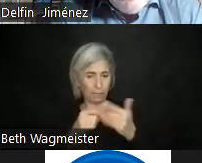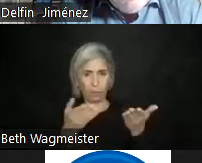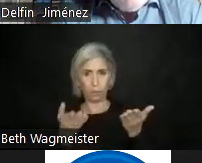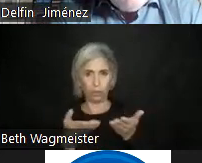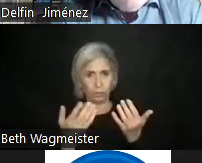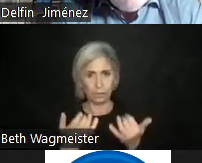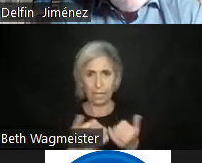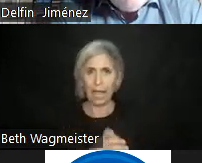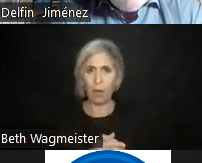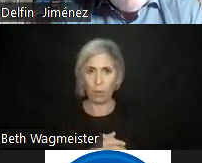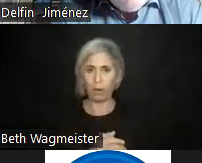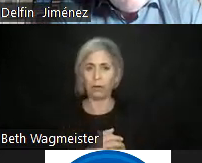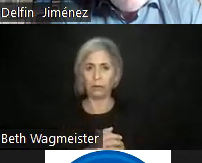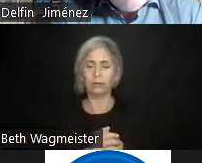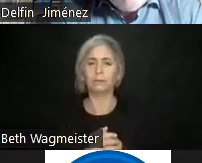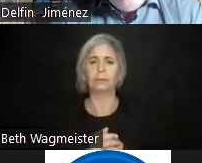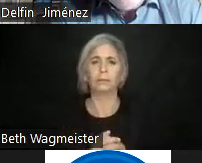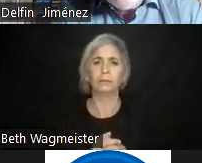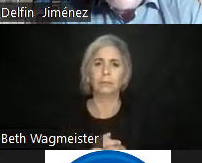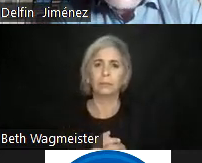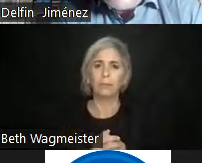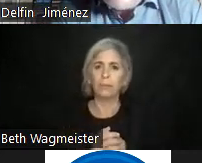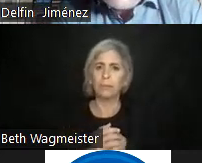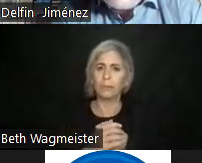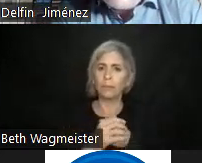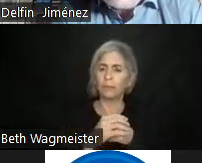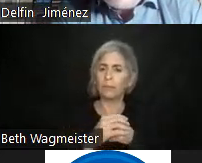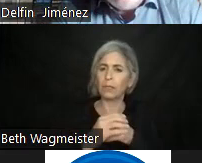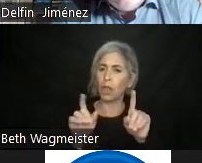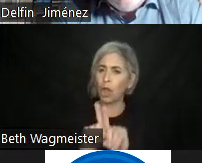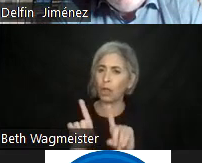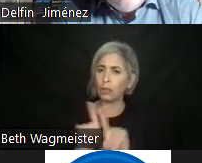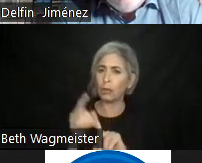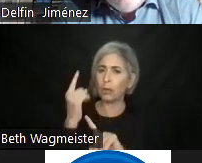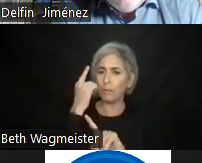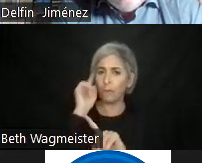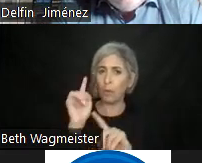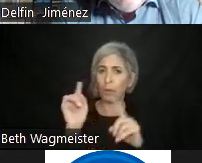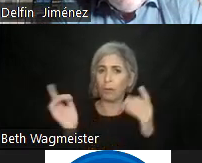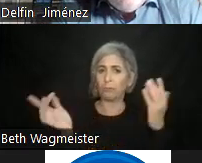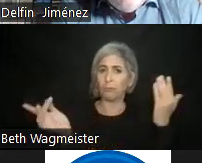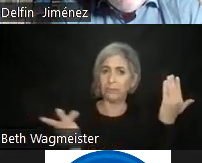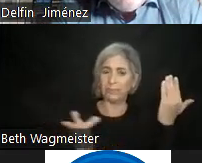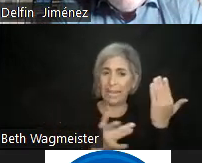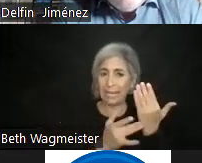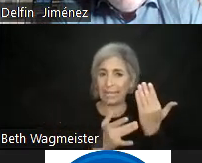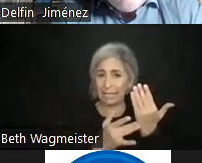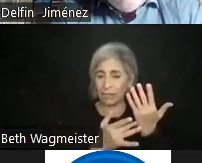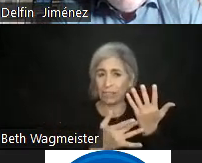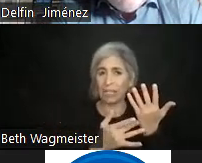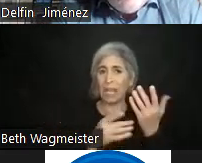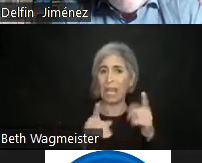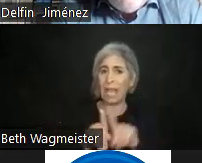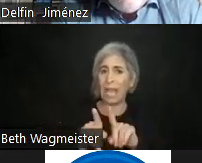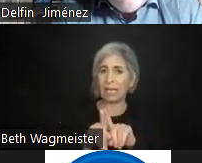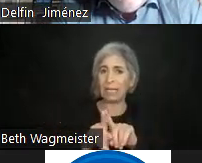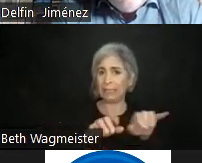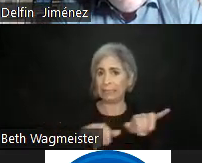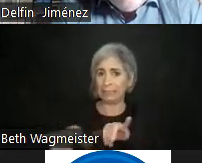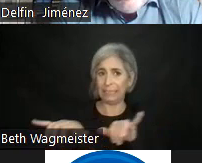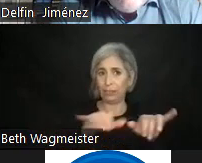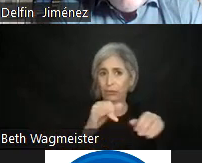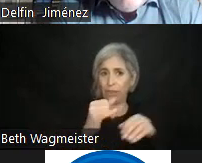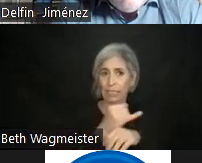And transversal because it is not only for technicians. These standards are for everyone